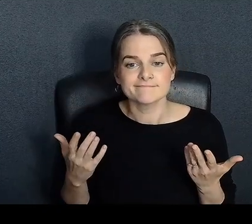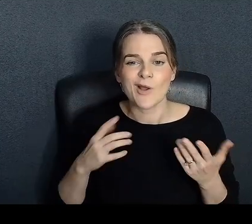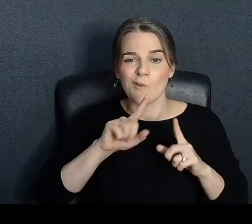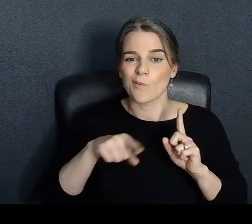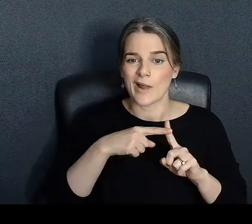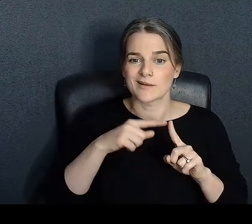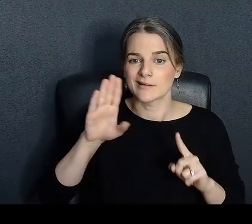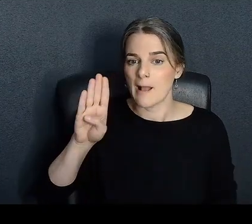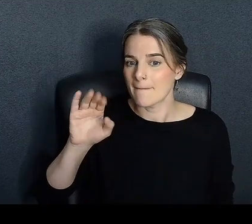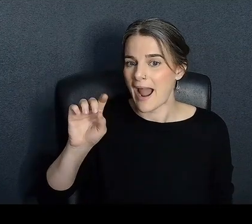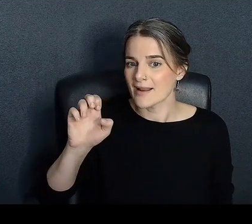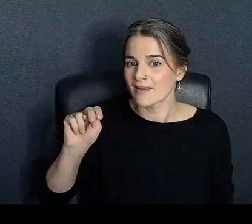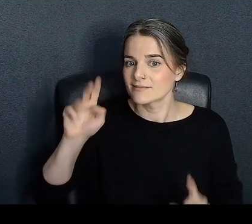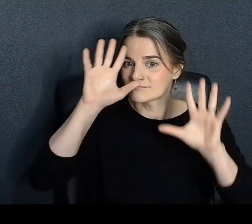But yeah, I'm not aware of any changes.